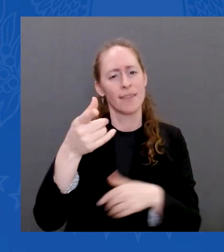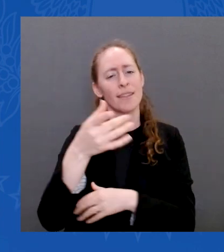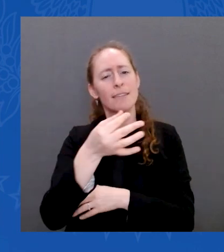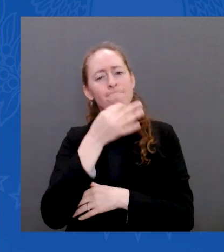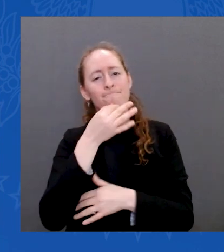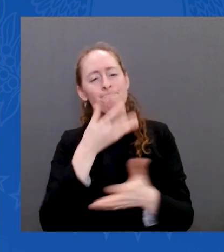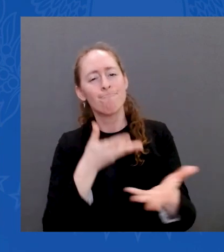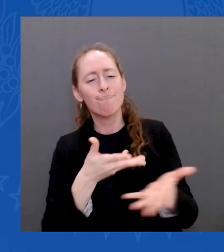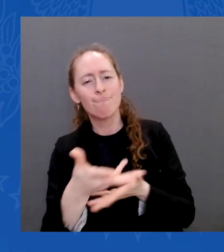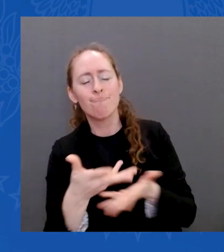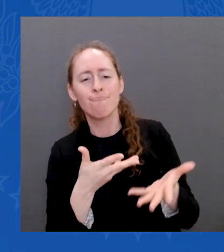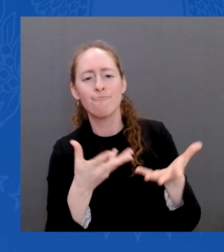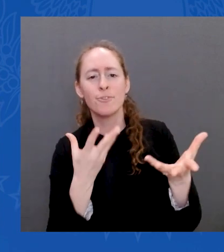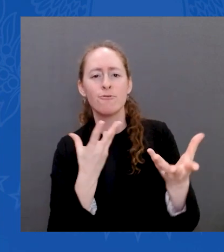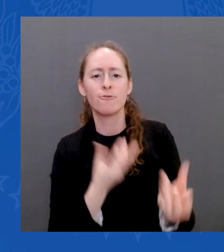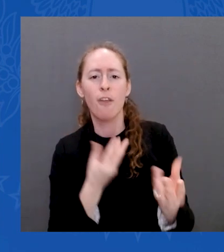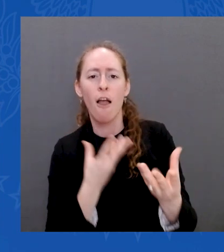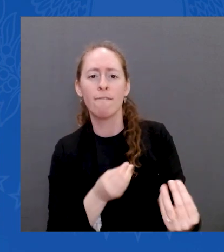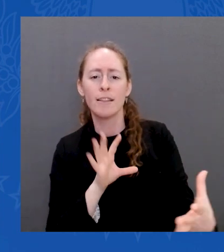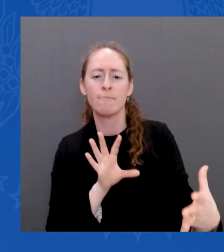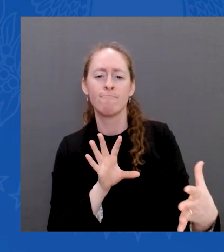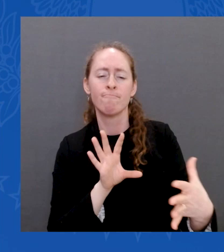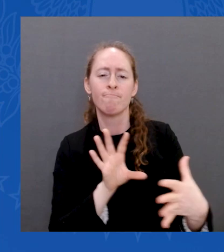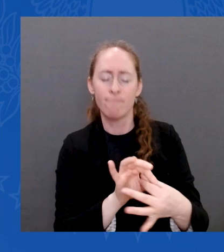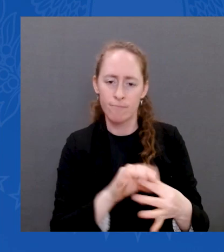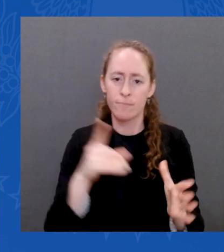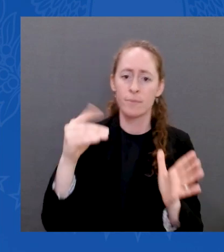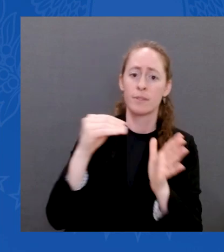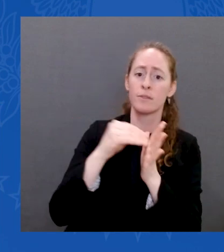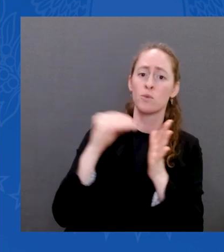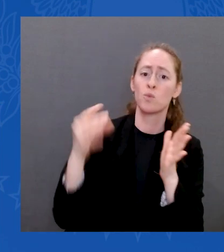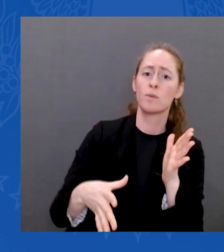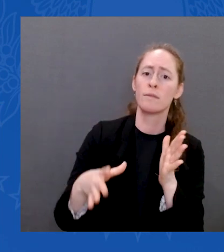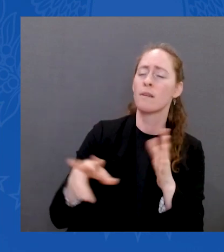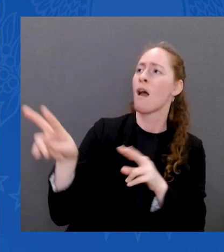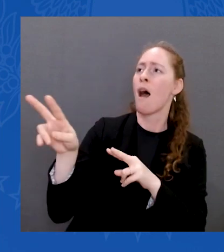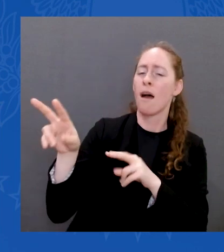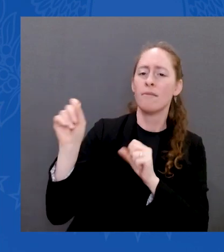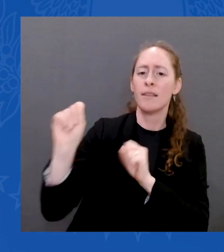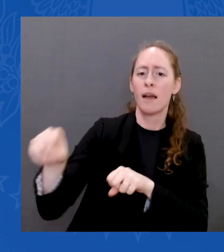It's the way that you know that sometimes "I'm fine"